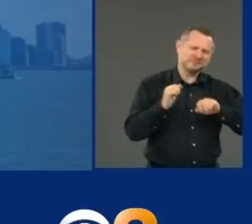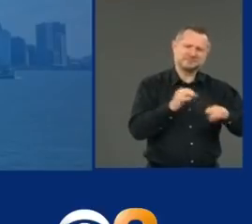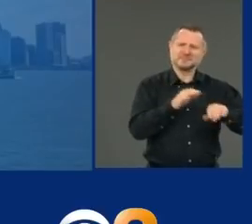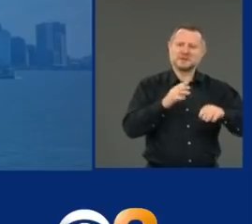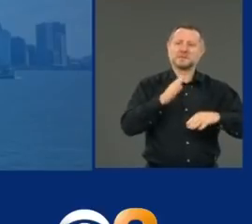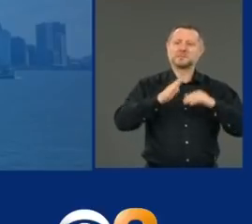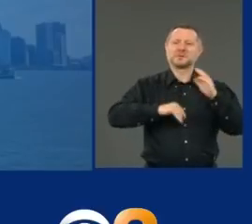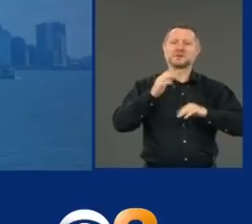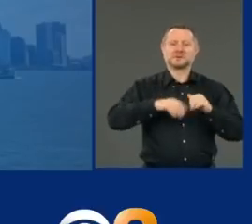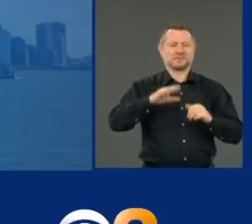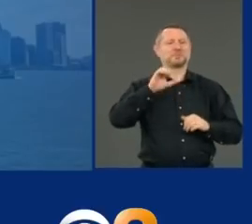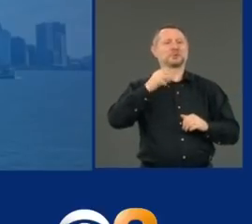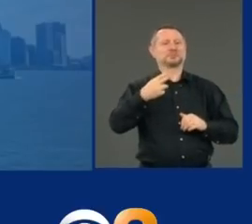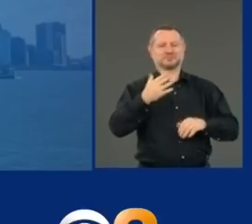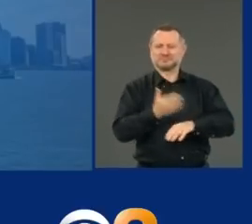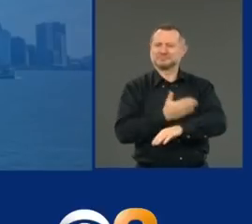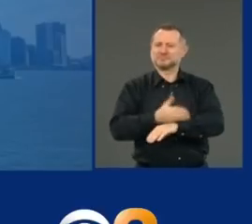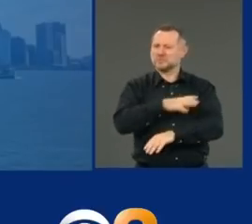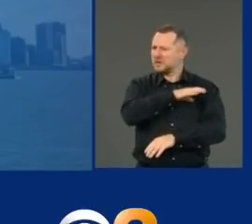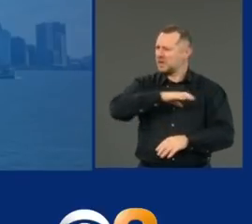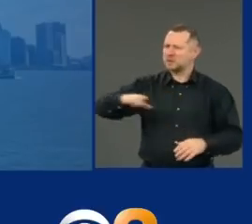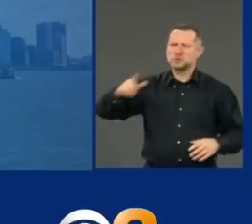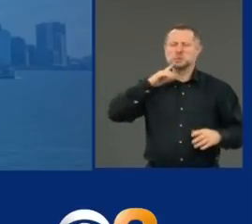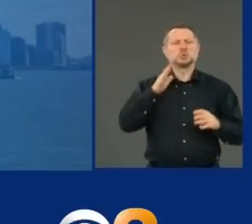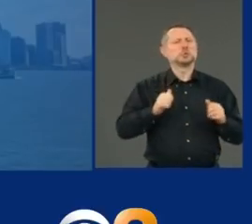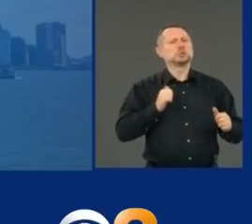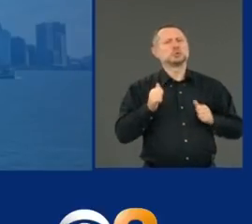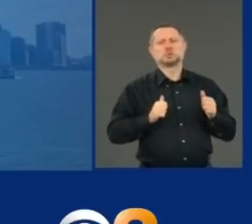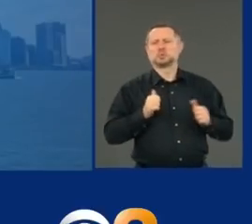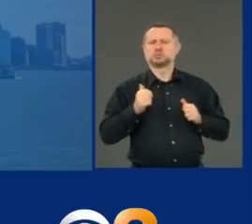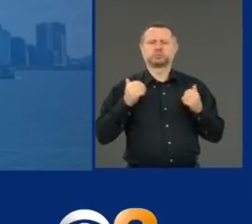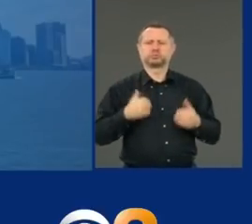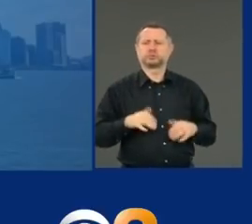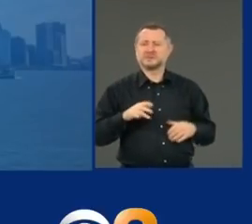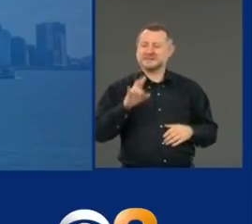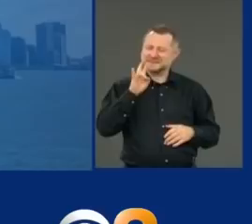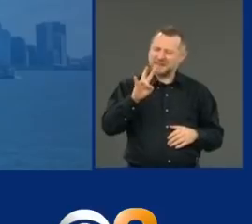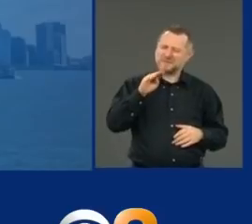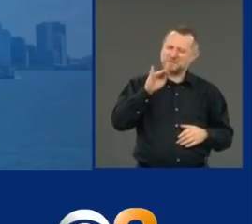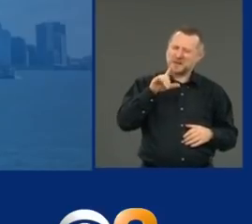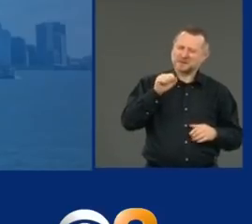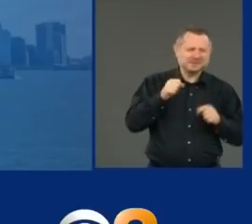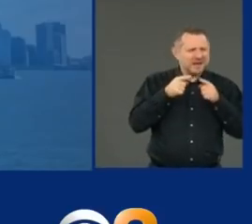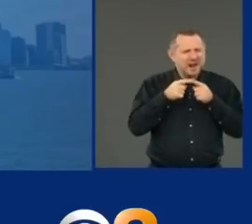FILL THAT THEY DUG THE CHANNEL, THE CANAL AND THEY USED THAT